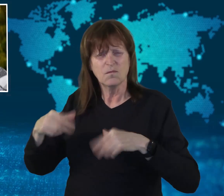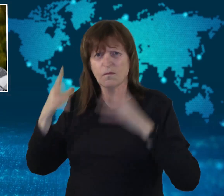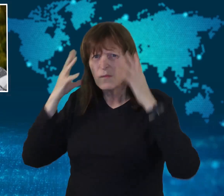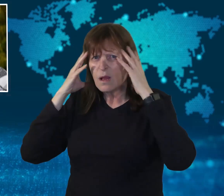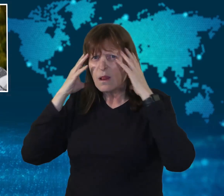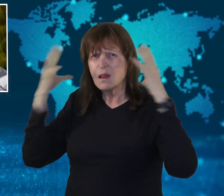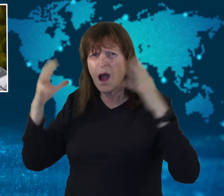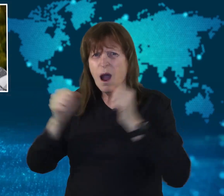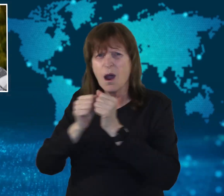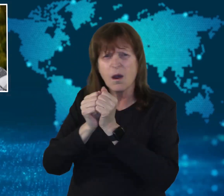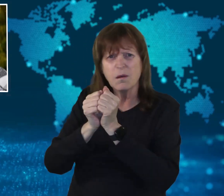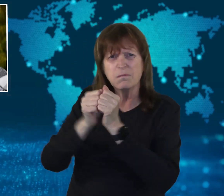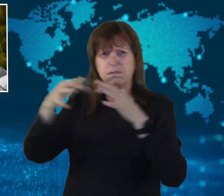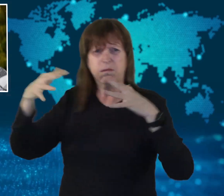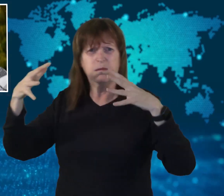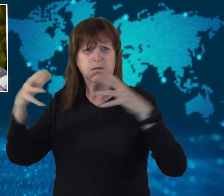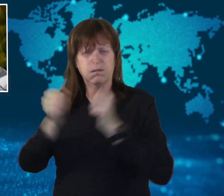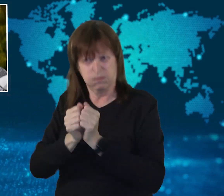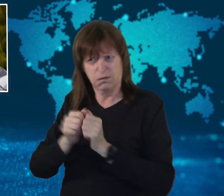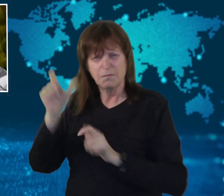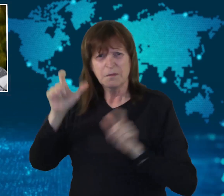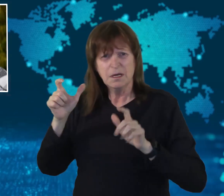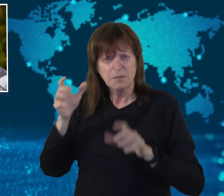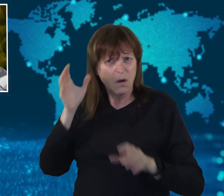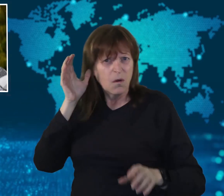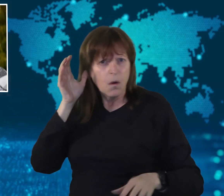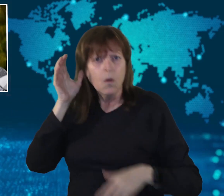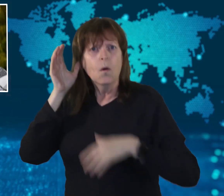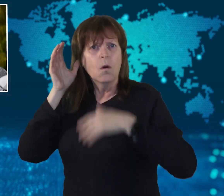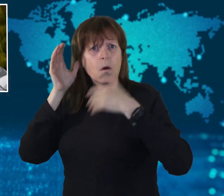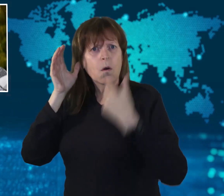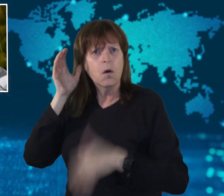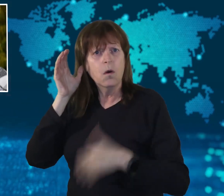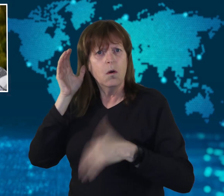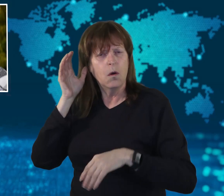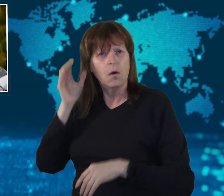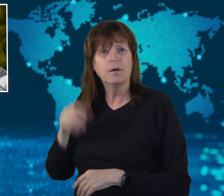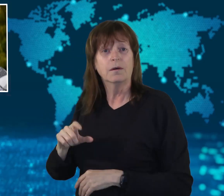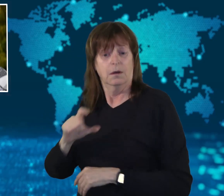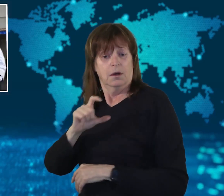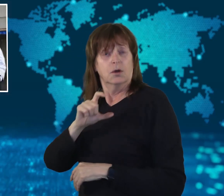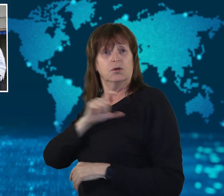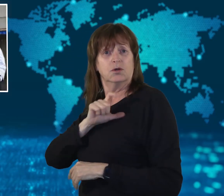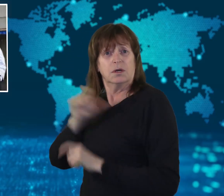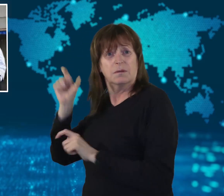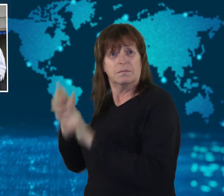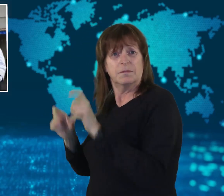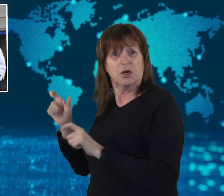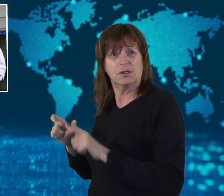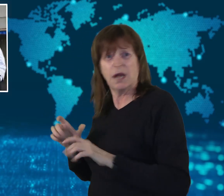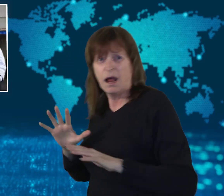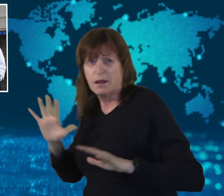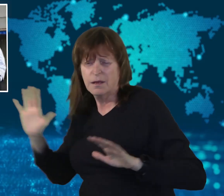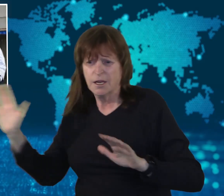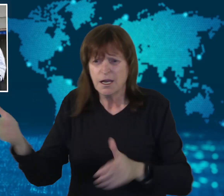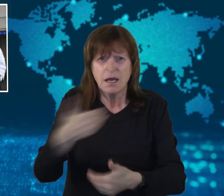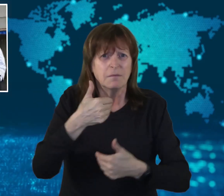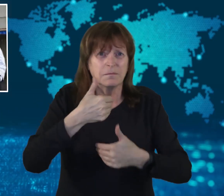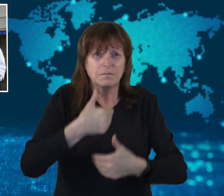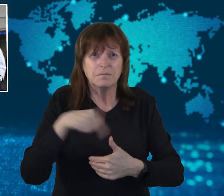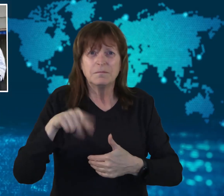but security personnel shielded Kishida, and he escaped unhurt.